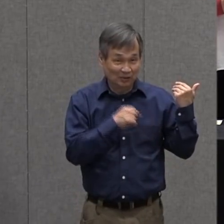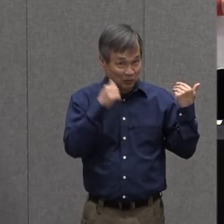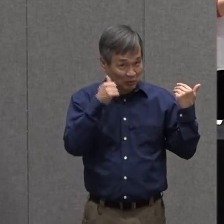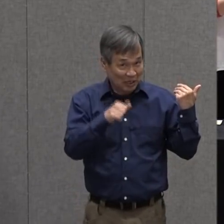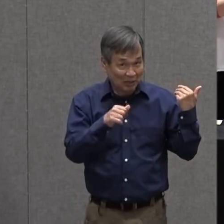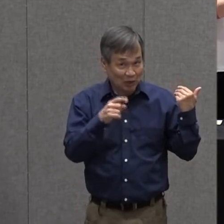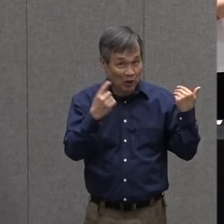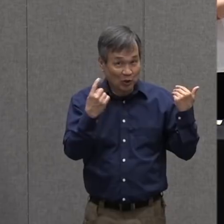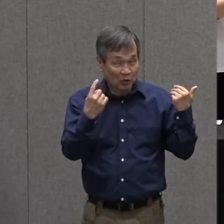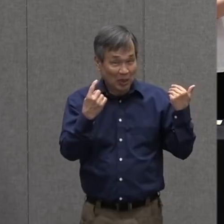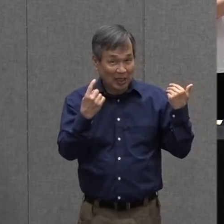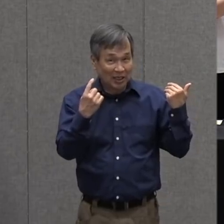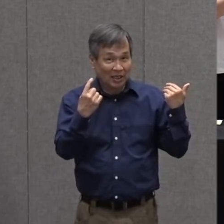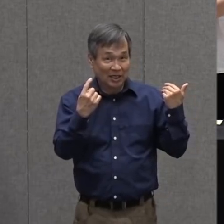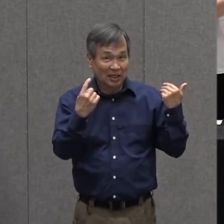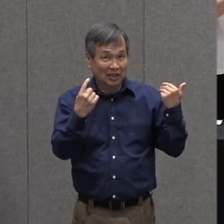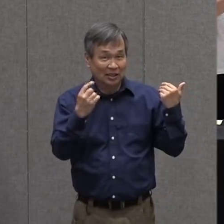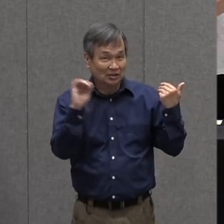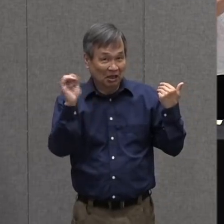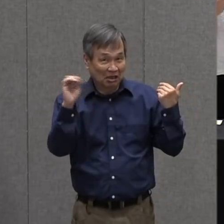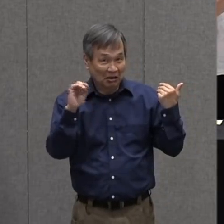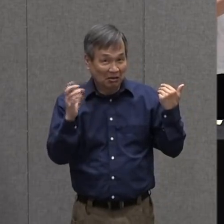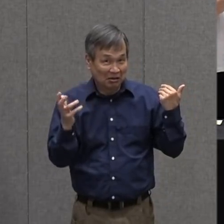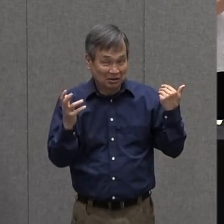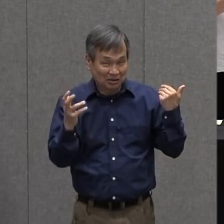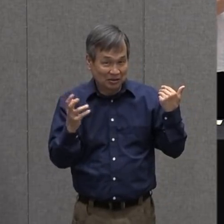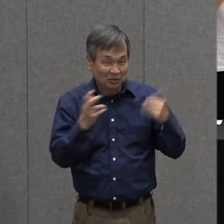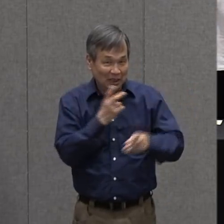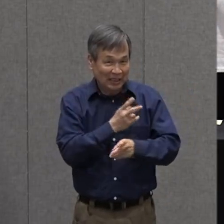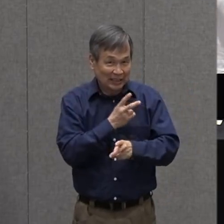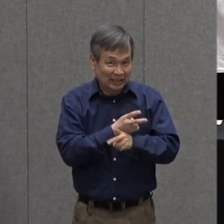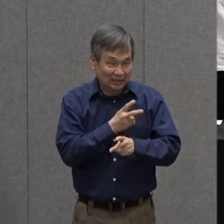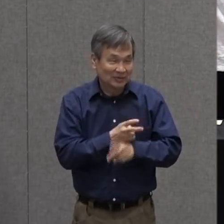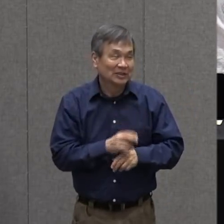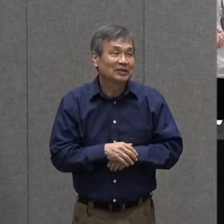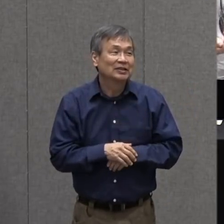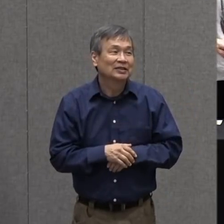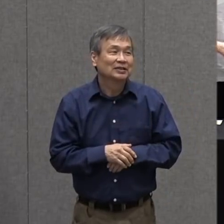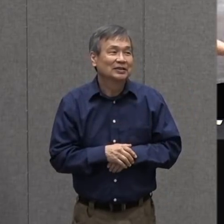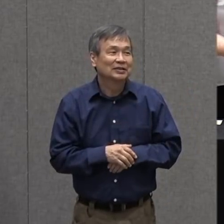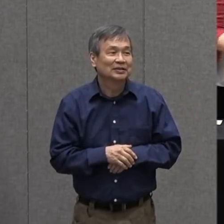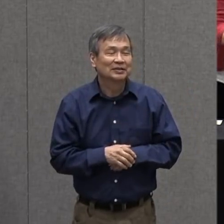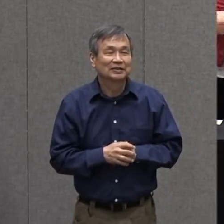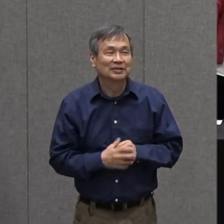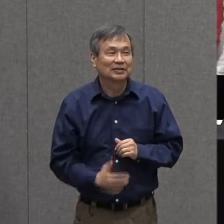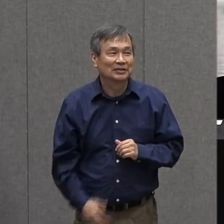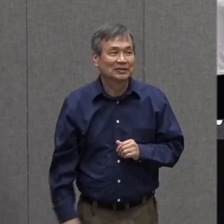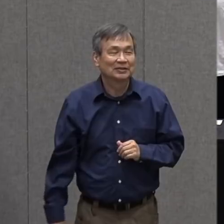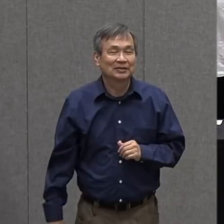a one when I was on that particular role that I had earlier. All right?